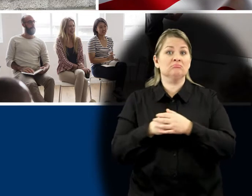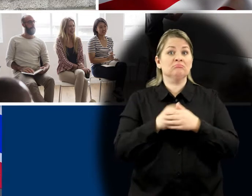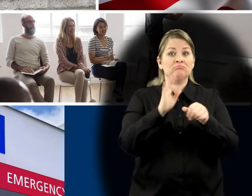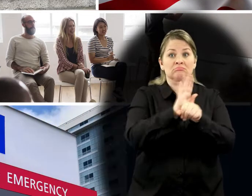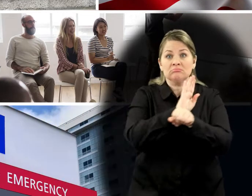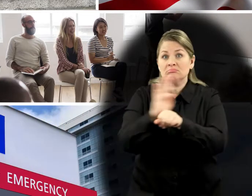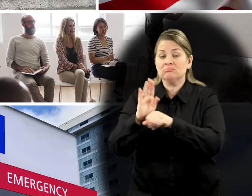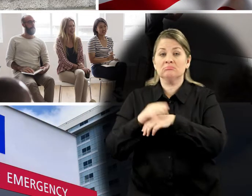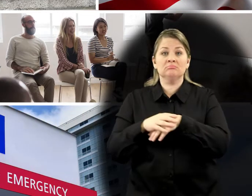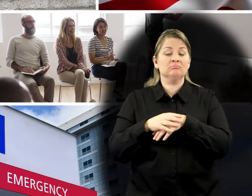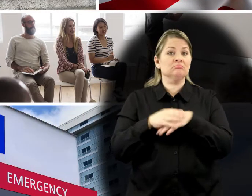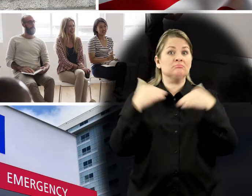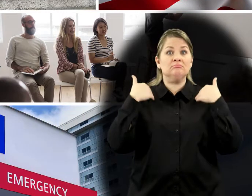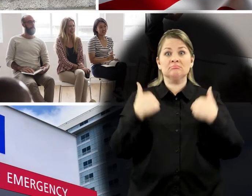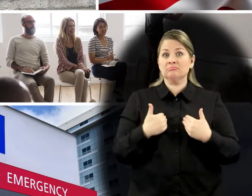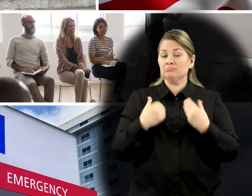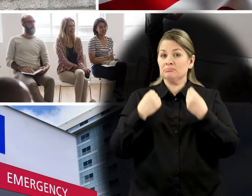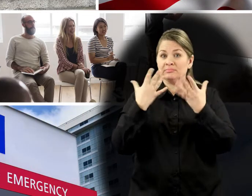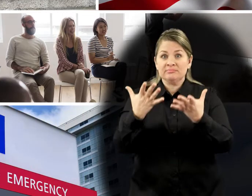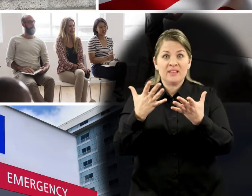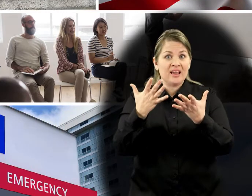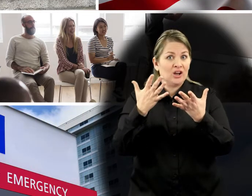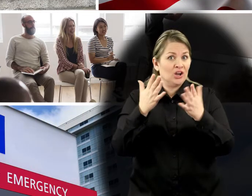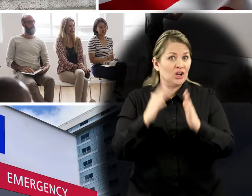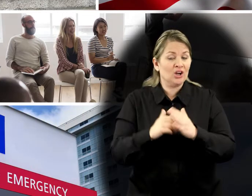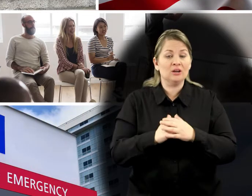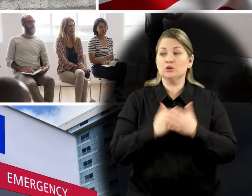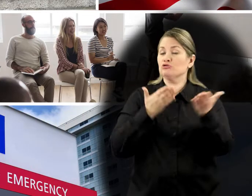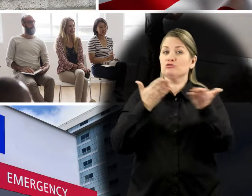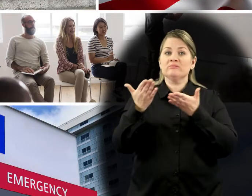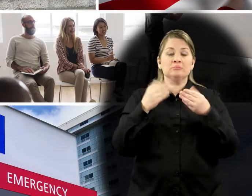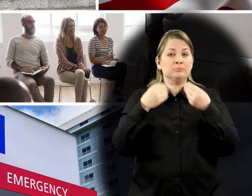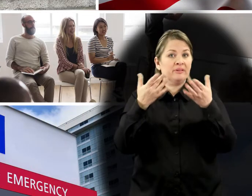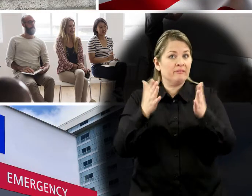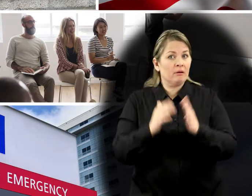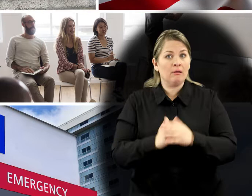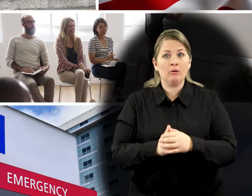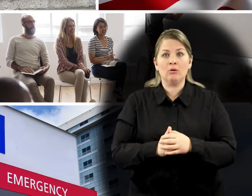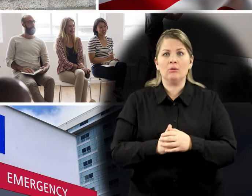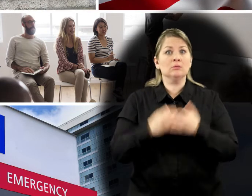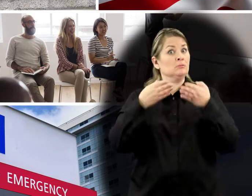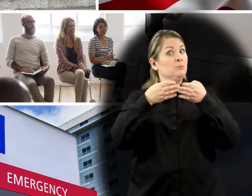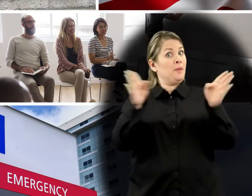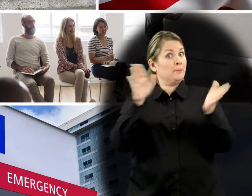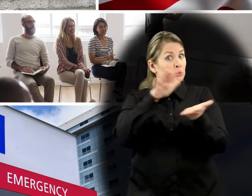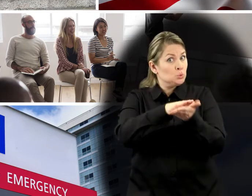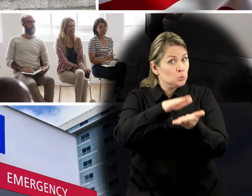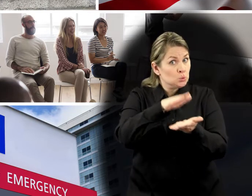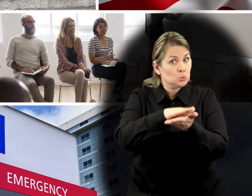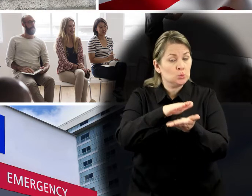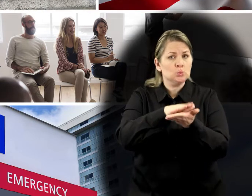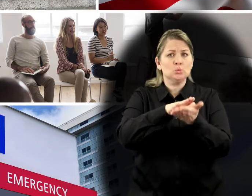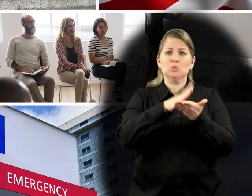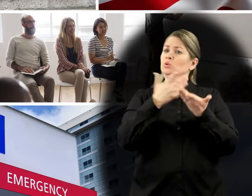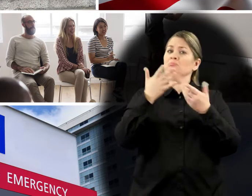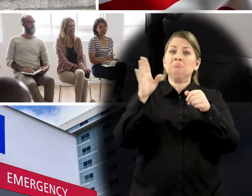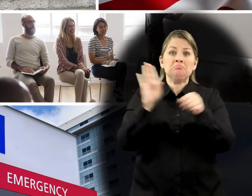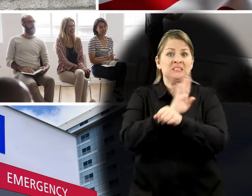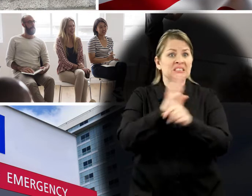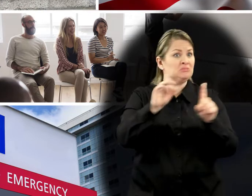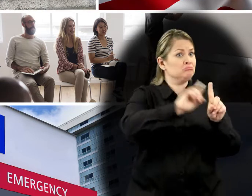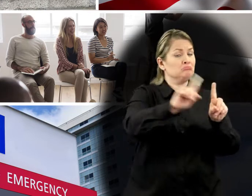health care providers, service providers, public schools and many private businesses